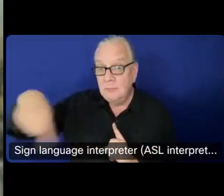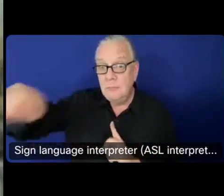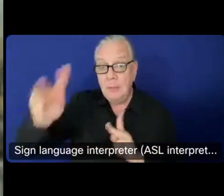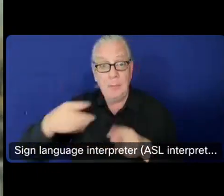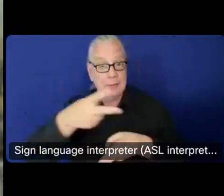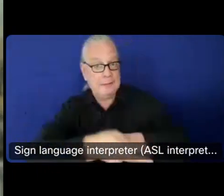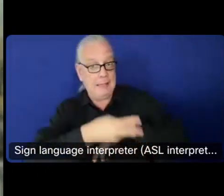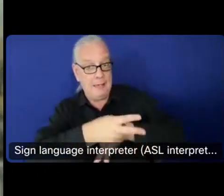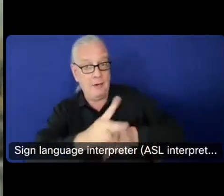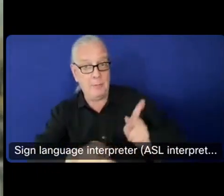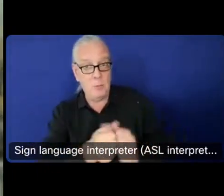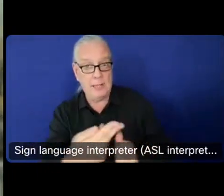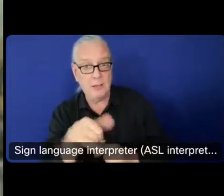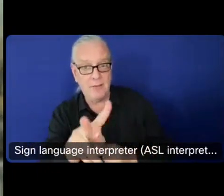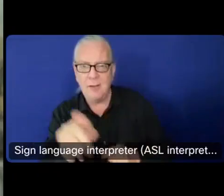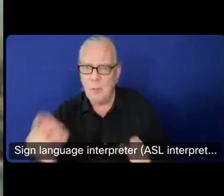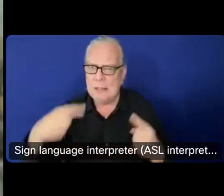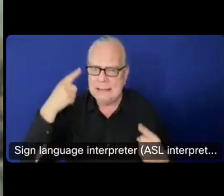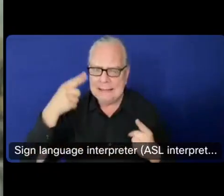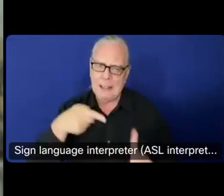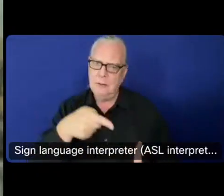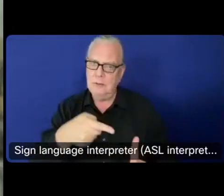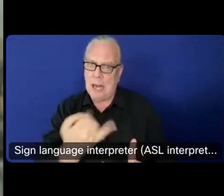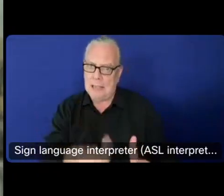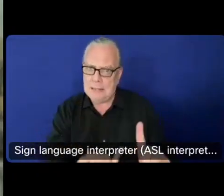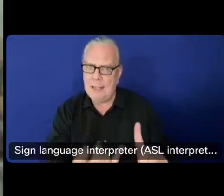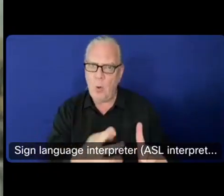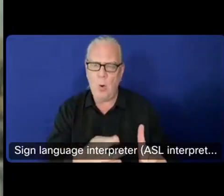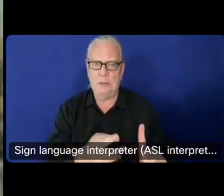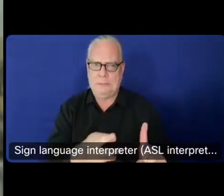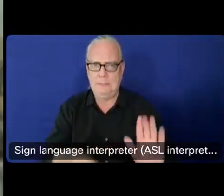to keep that in mind. HIV stigma can be correlated with